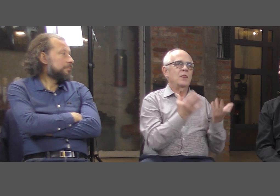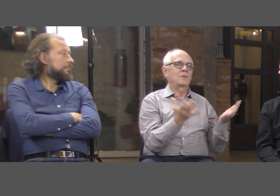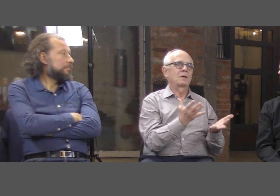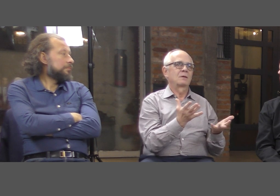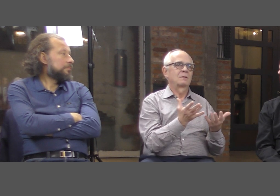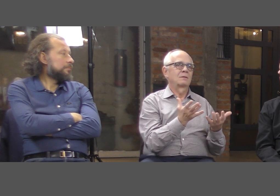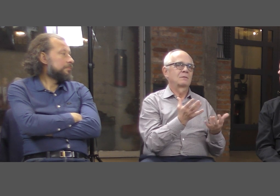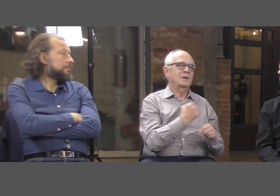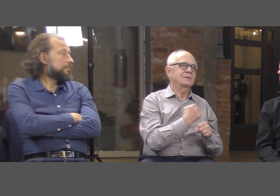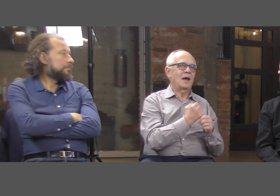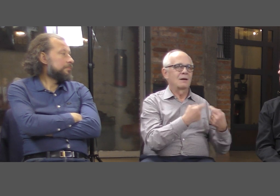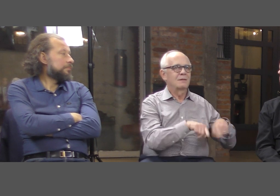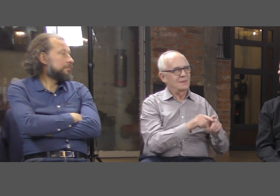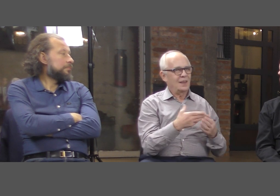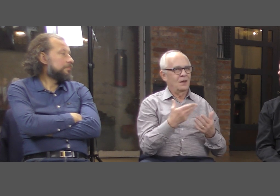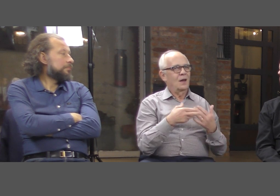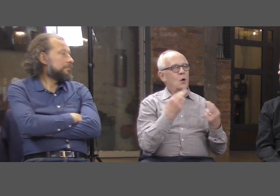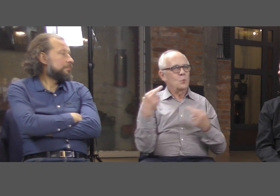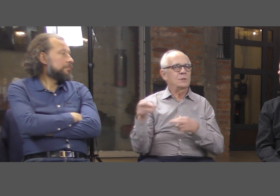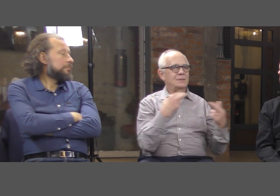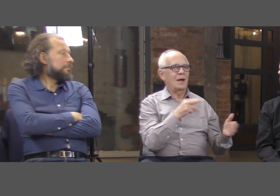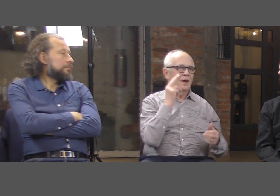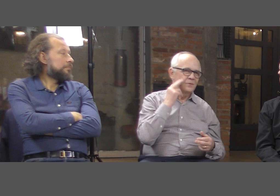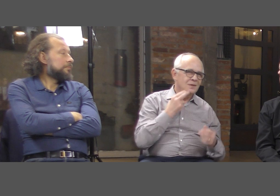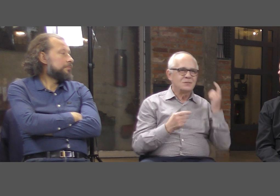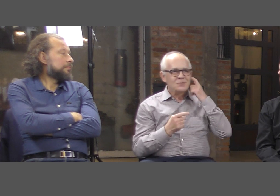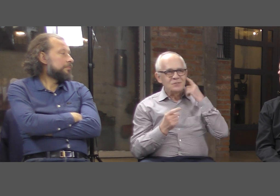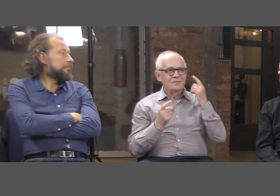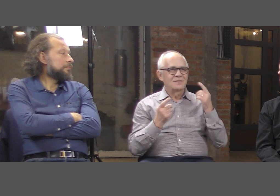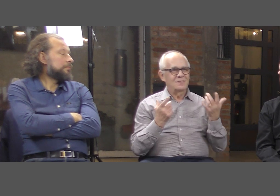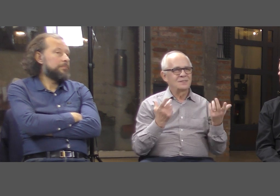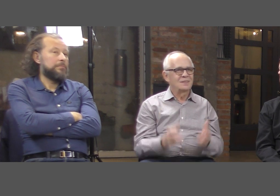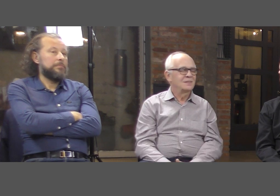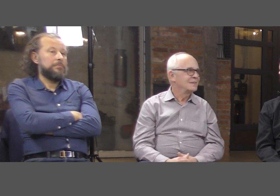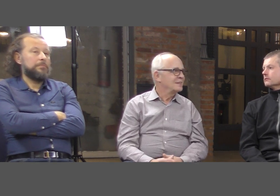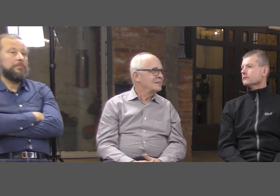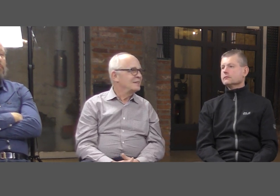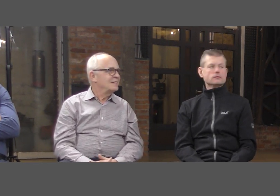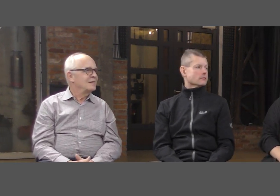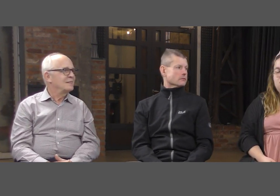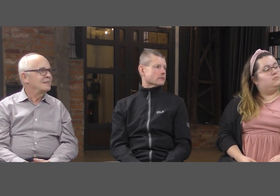that hearing people have somewhere easily made quickly. That's the difference between deaf and hearing people.